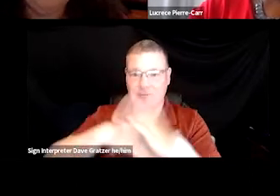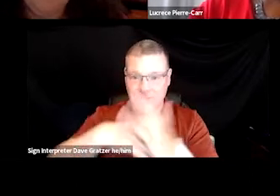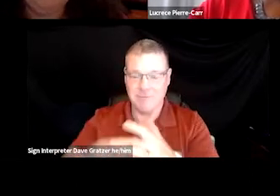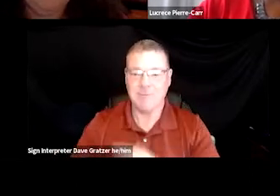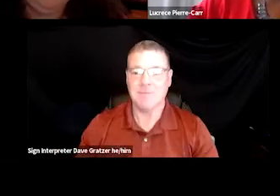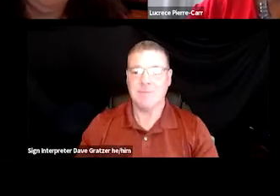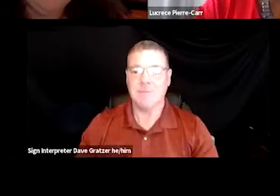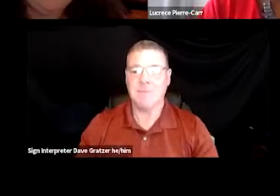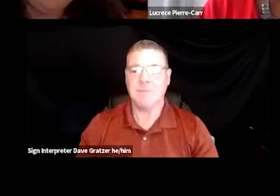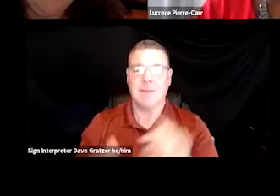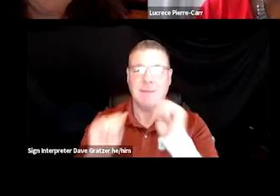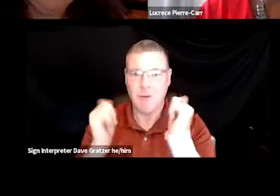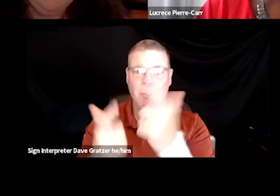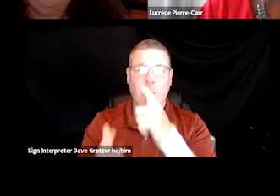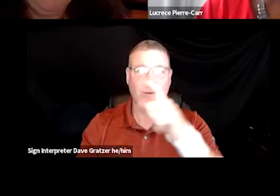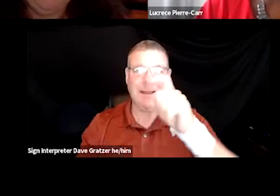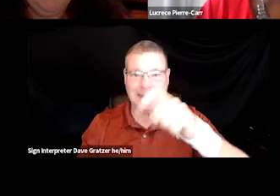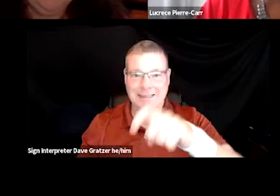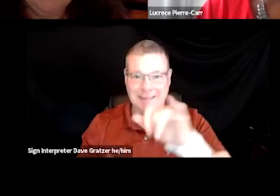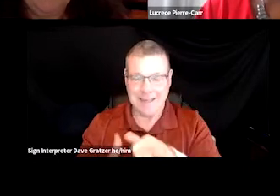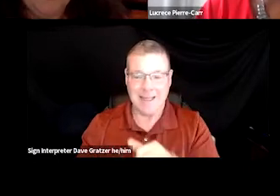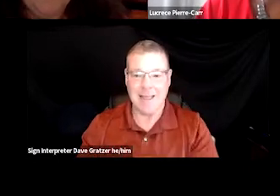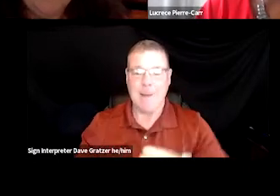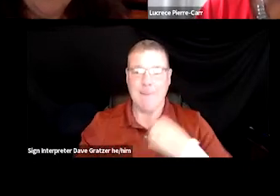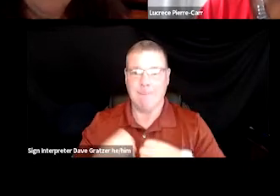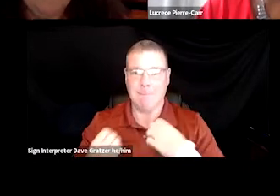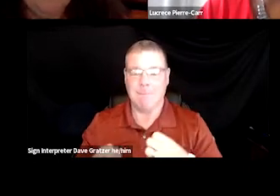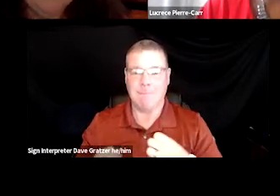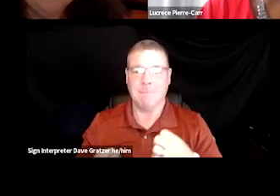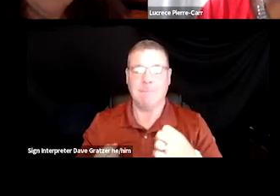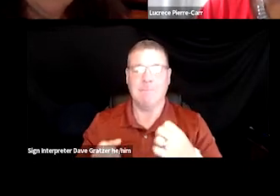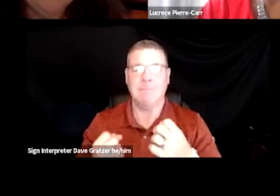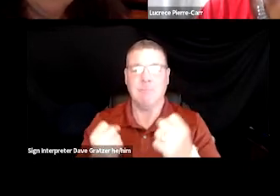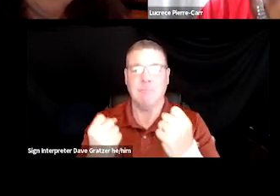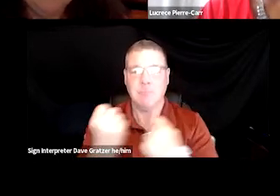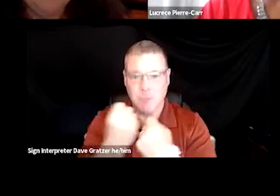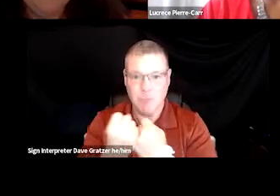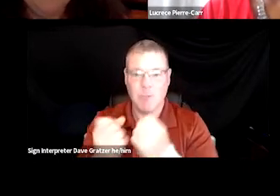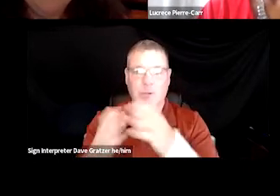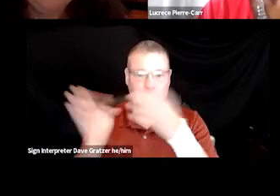to everyone who needs that immediate emotional support across the country.